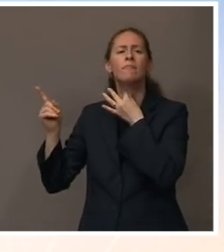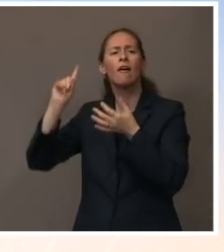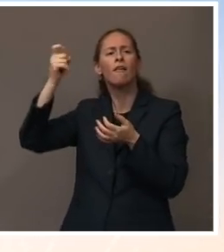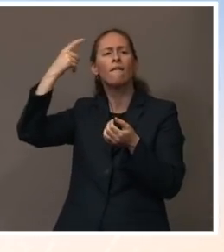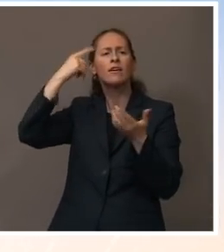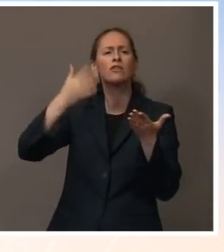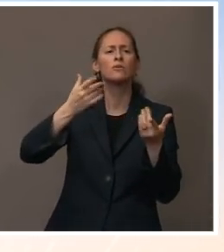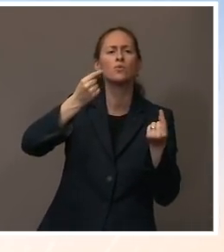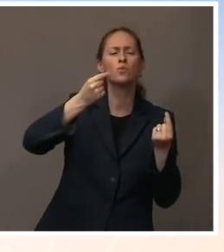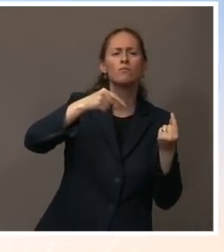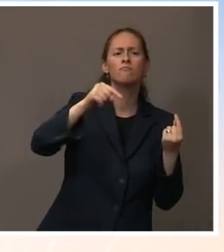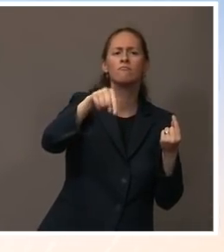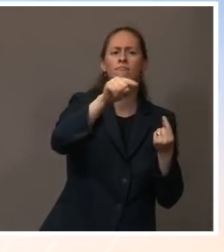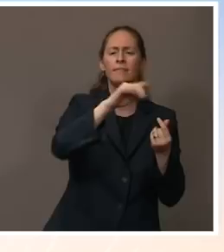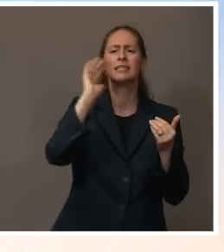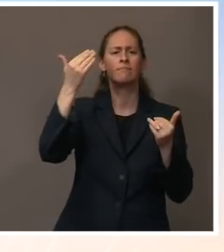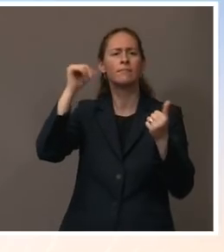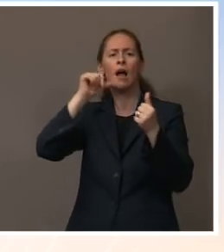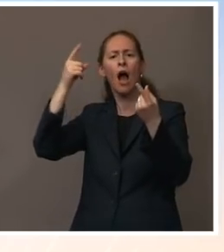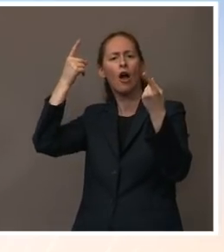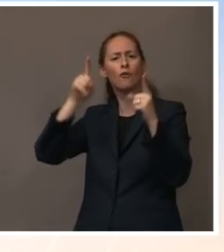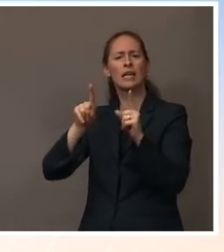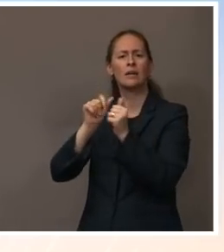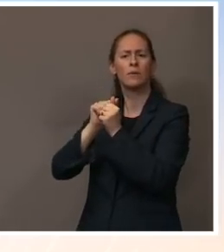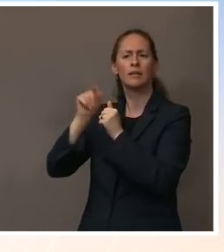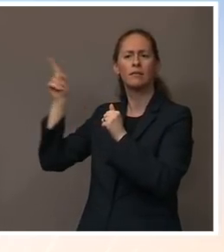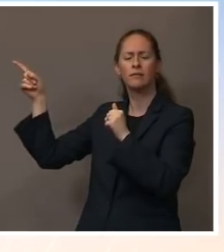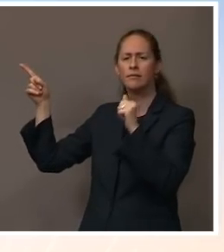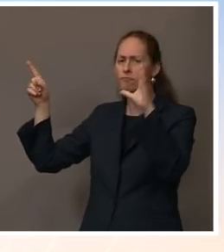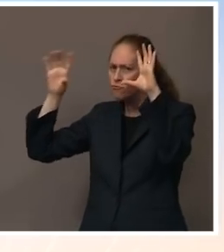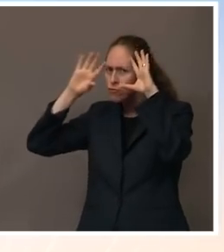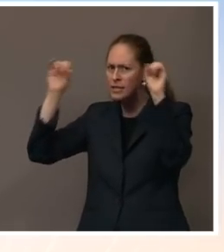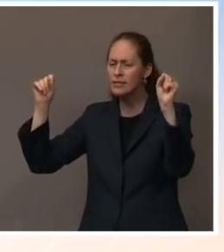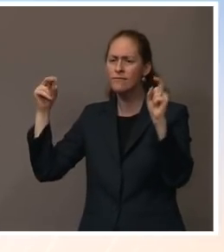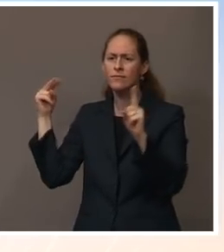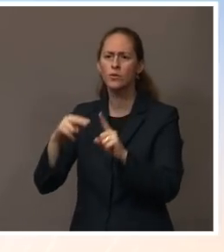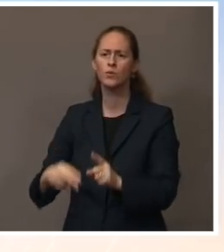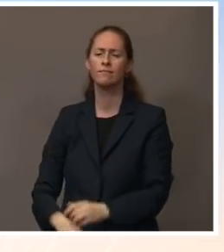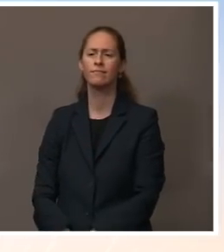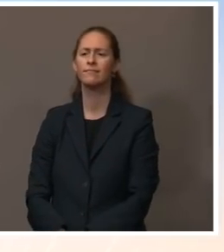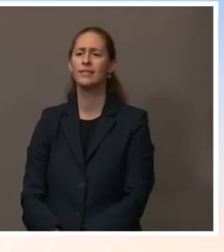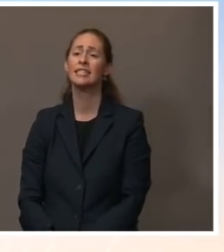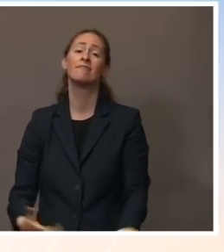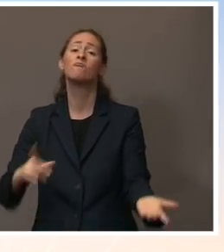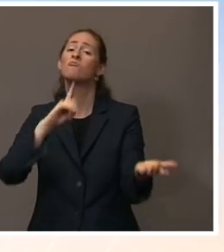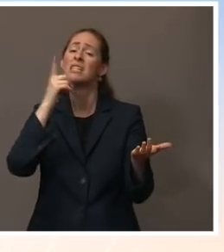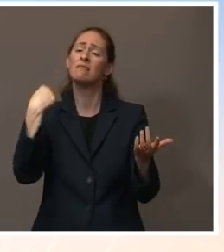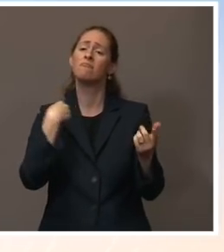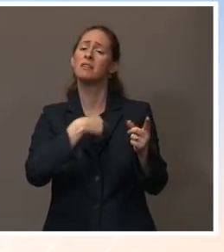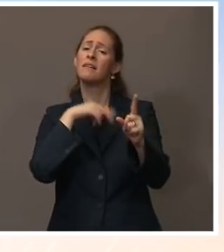and it will continue to be a partnership moving forward. And it's also up to individuals to make the decision to get vaccinated.